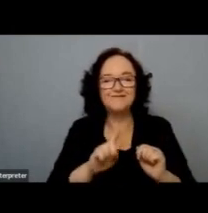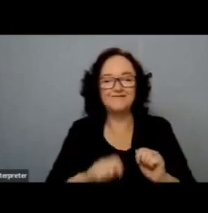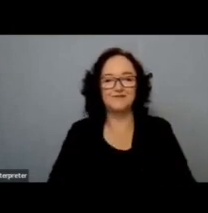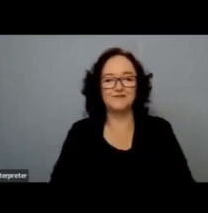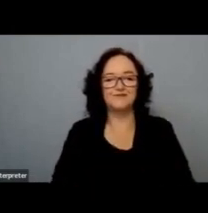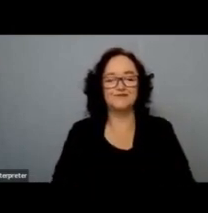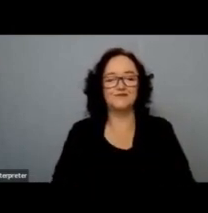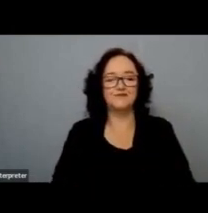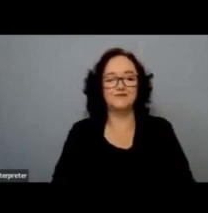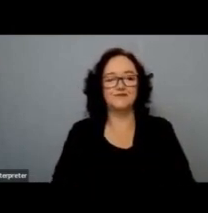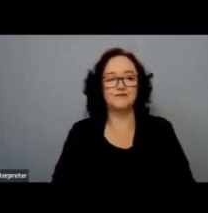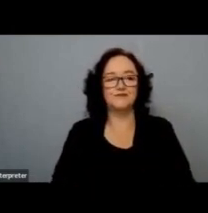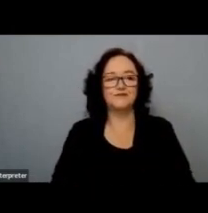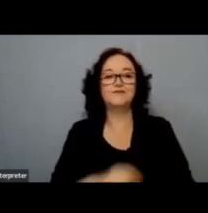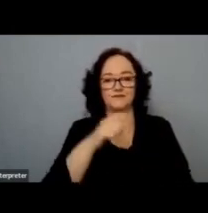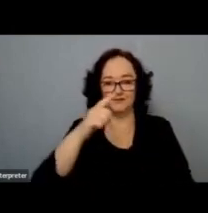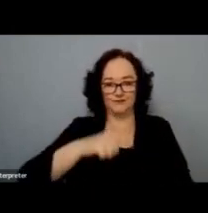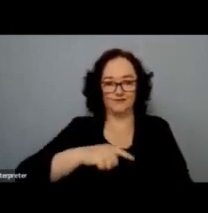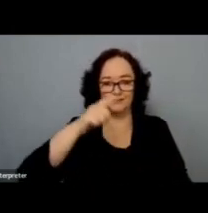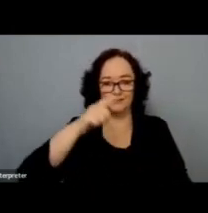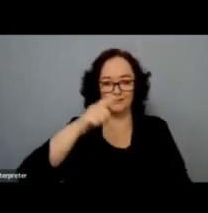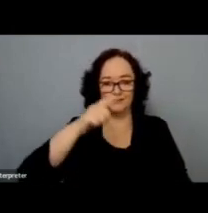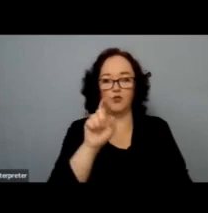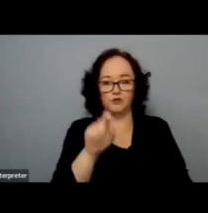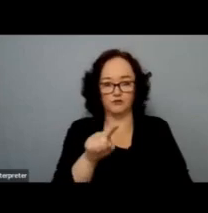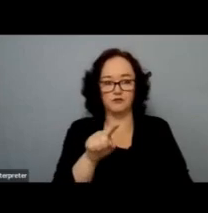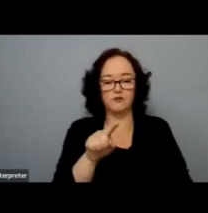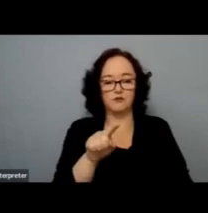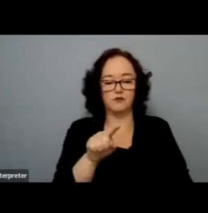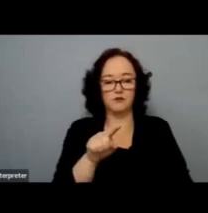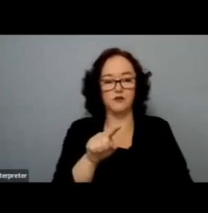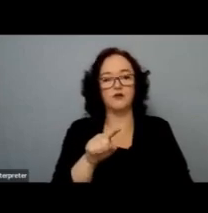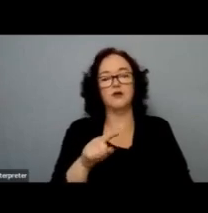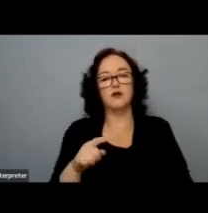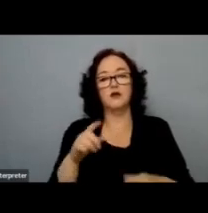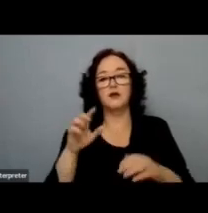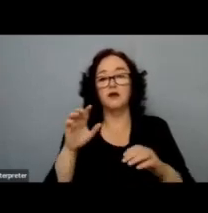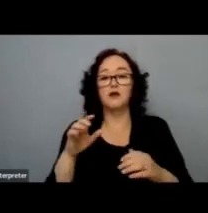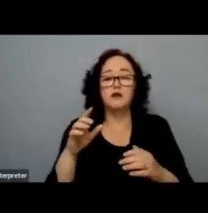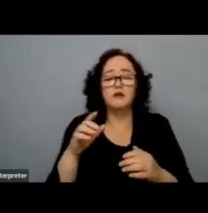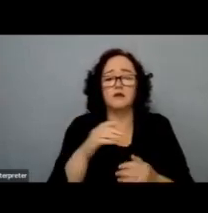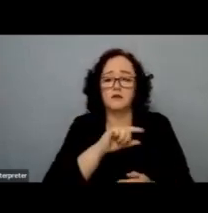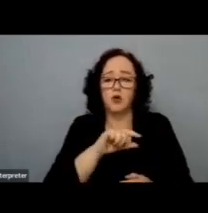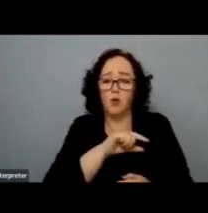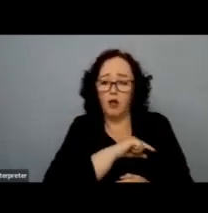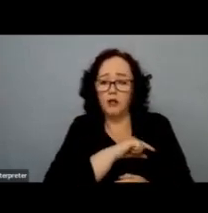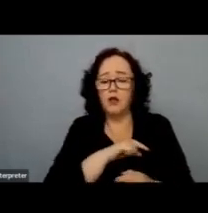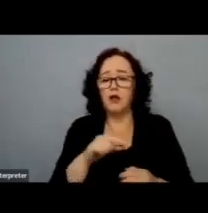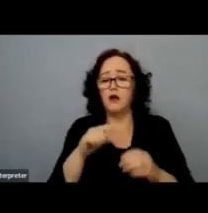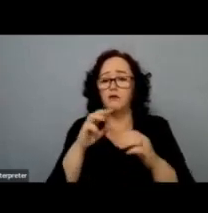And these are the questions we want to we want you to rate the quality of the webinar, whether the webinar met your expectation, whether you thought